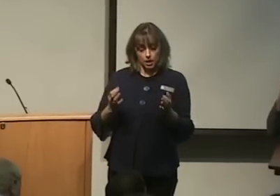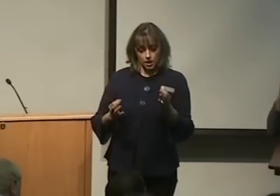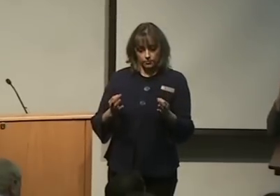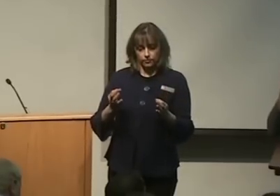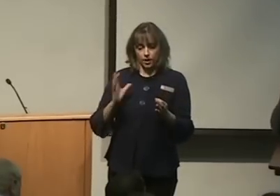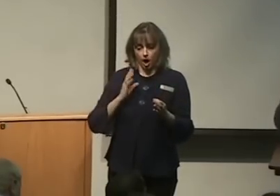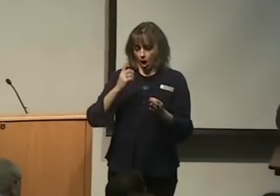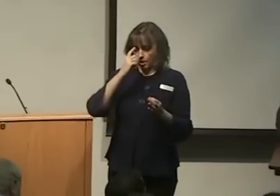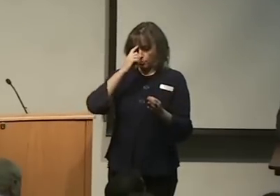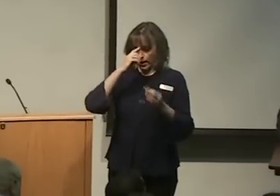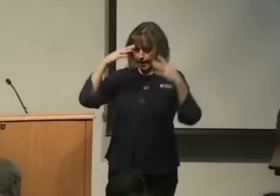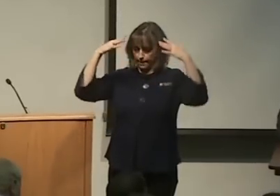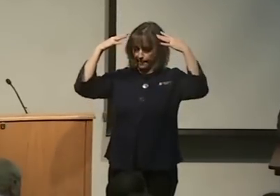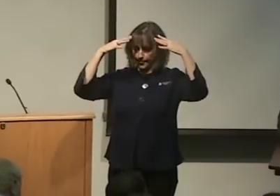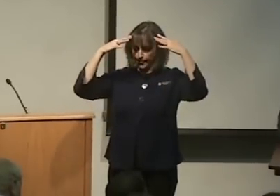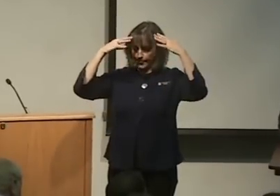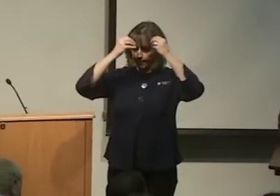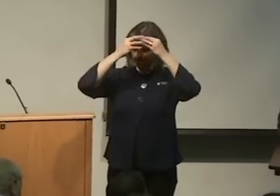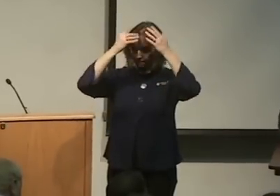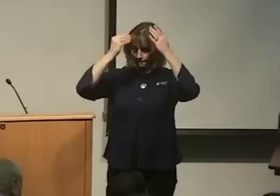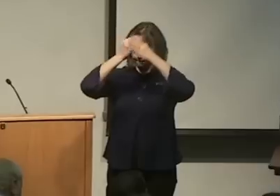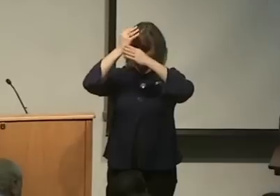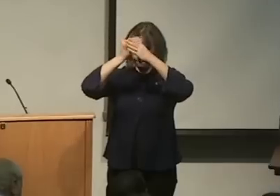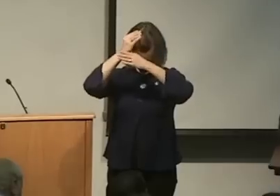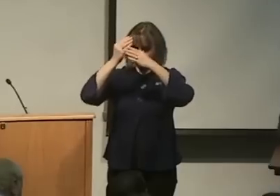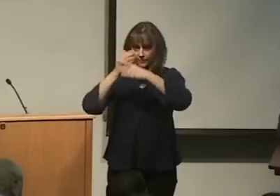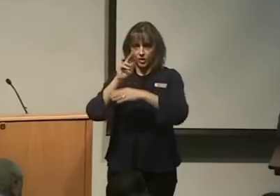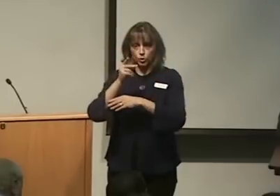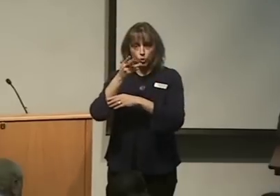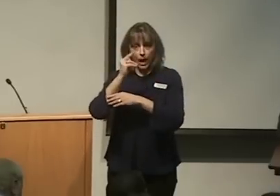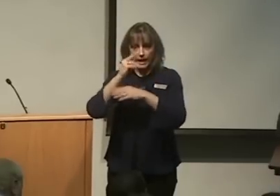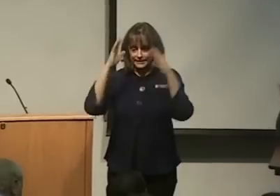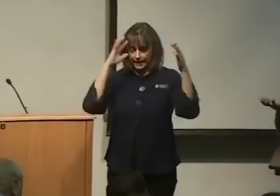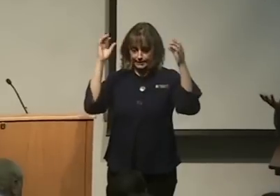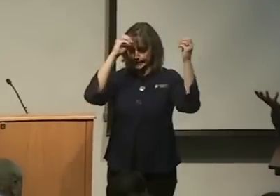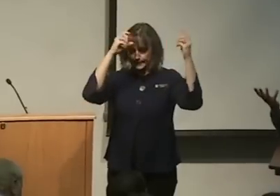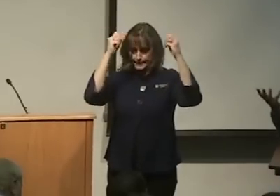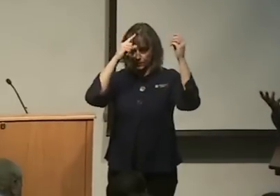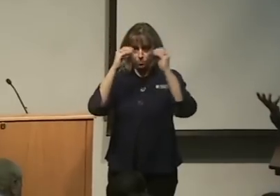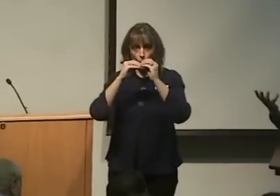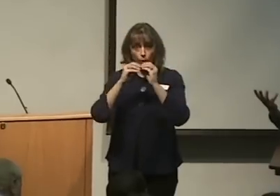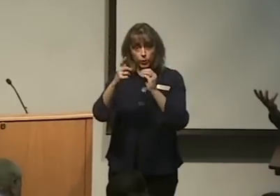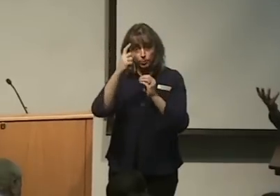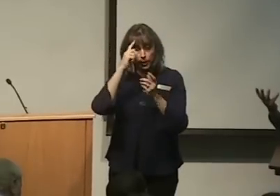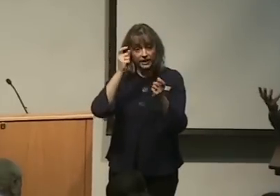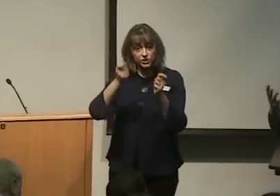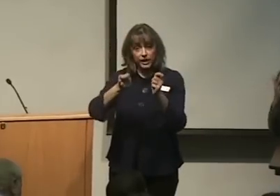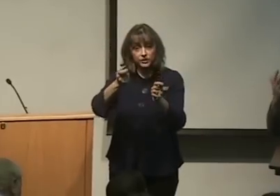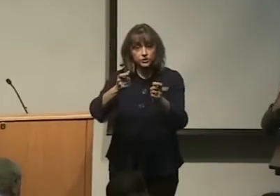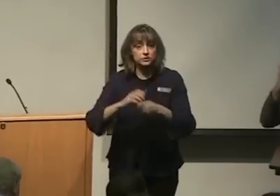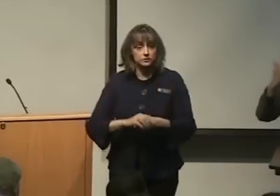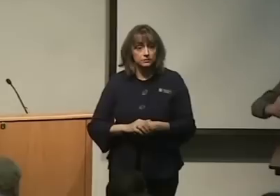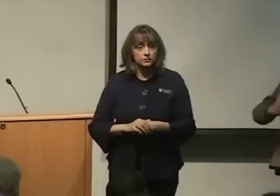to make connections your brain is changing. And so college is this weird kind of thing. If you think about high school,